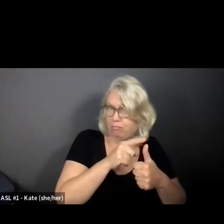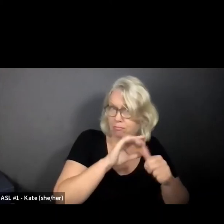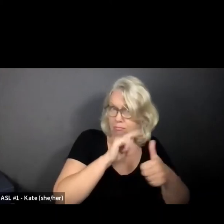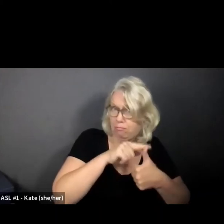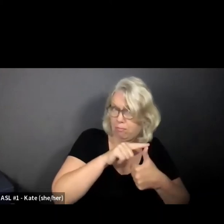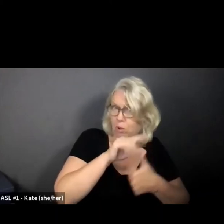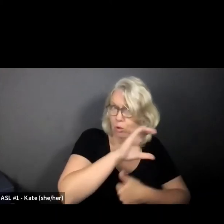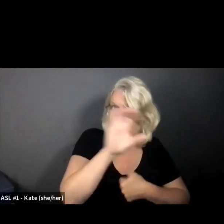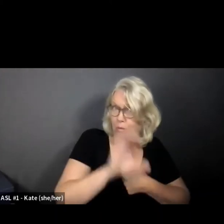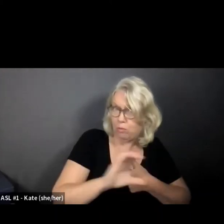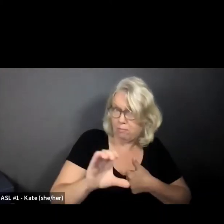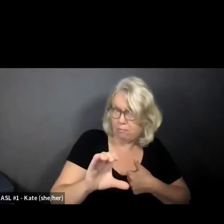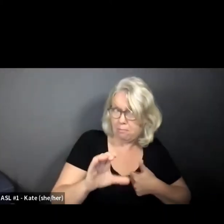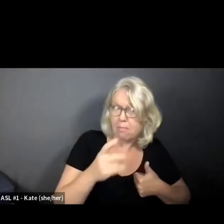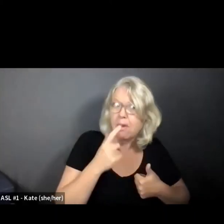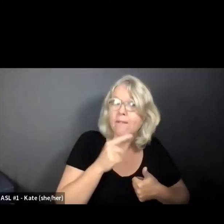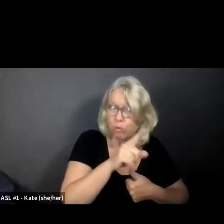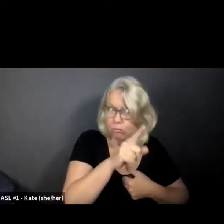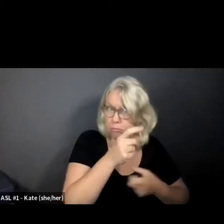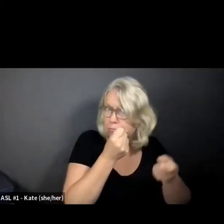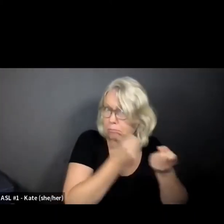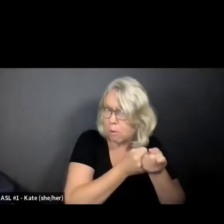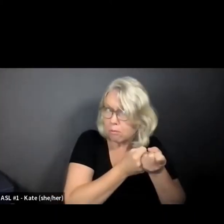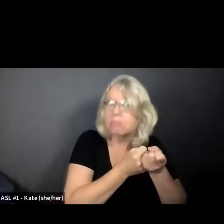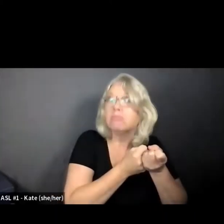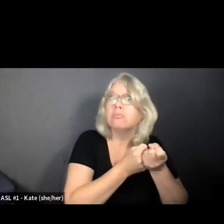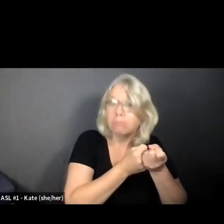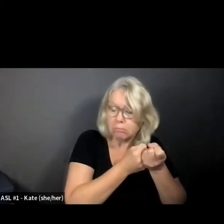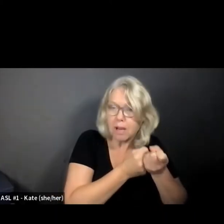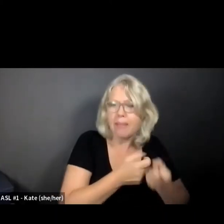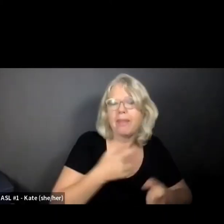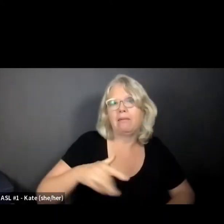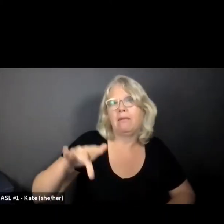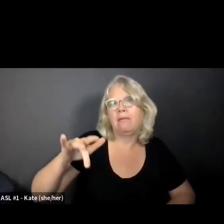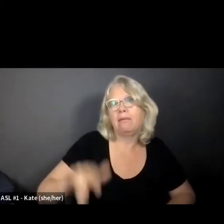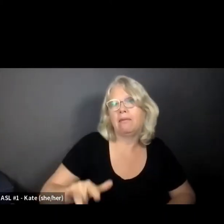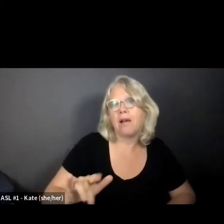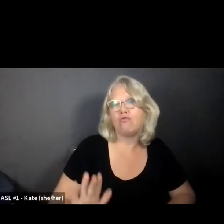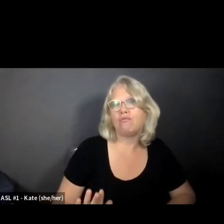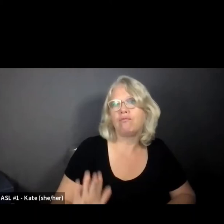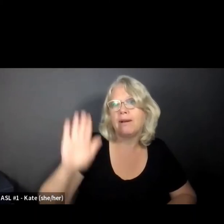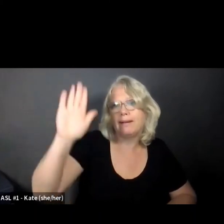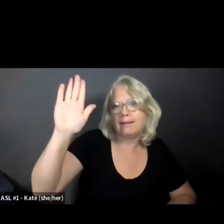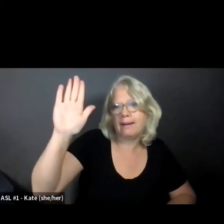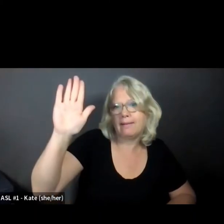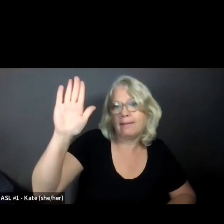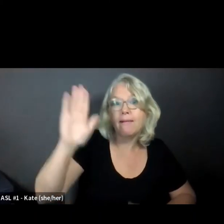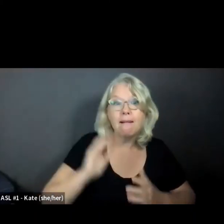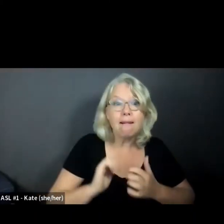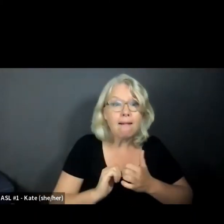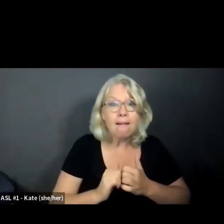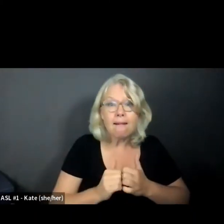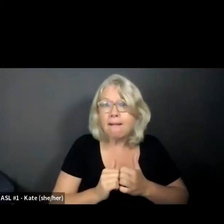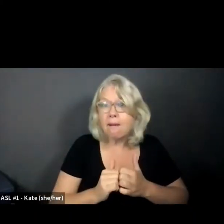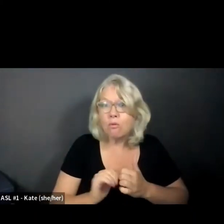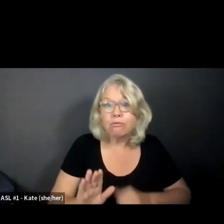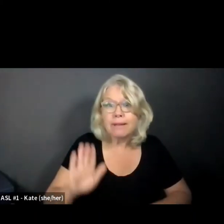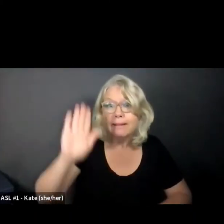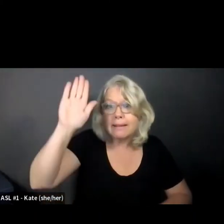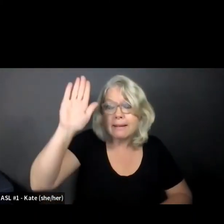THIS ICON CAN BE FOUND BY OPENING THE PARTICIPANTS LIST, FINDING YOUR OWN NAME AND HOVERING OVER